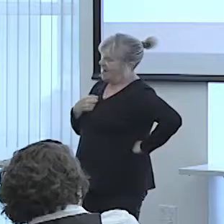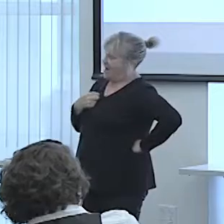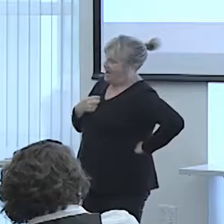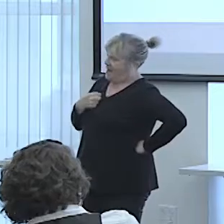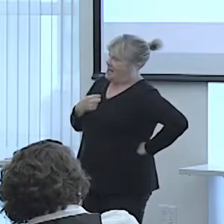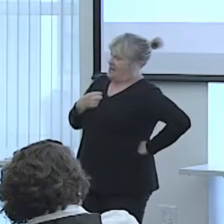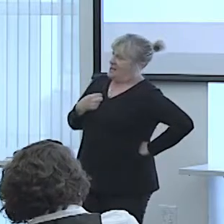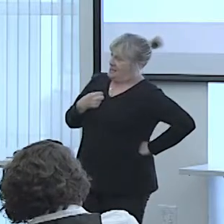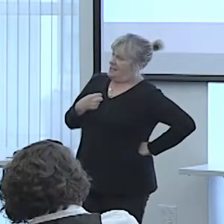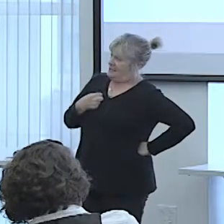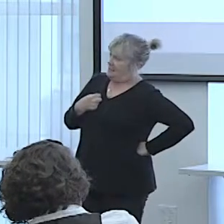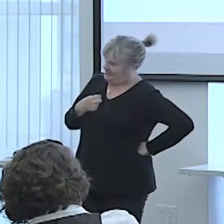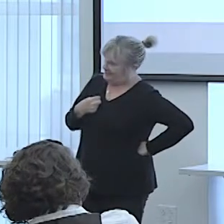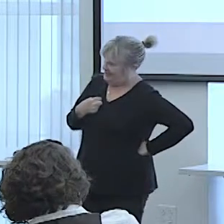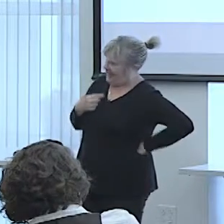Who else has a question?